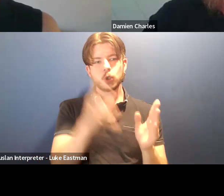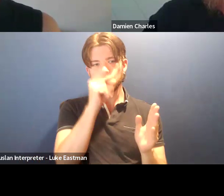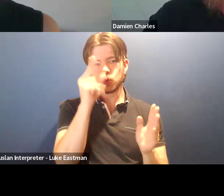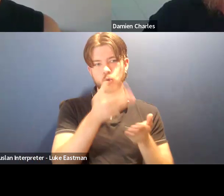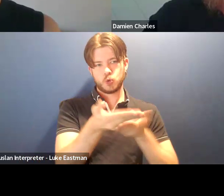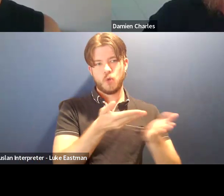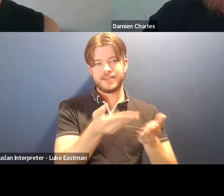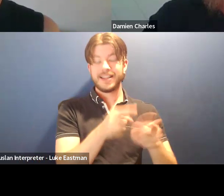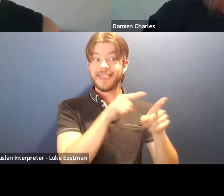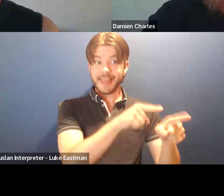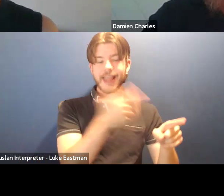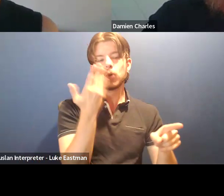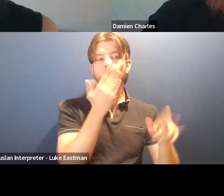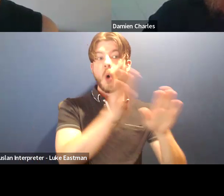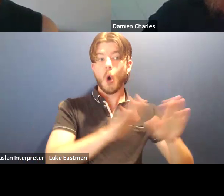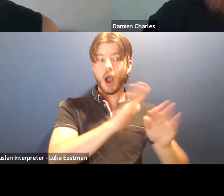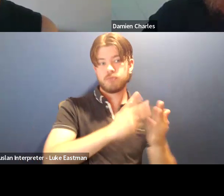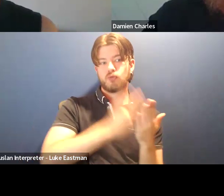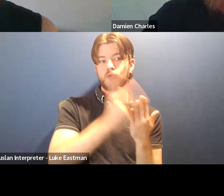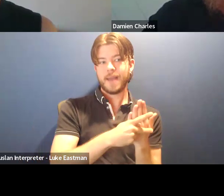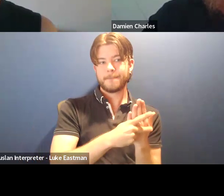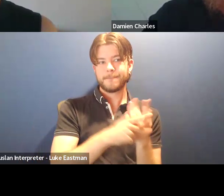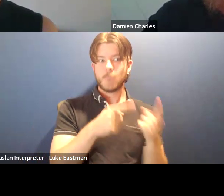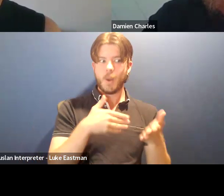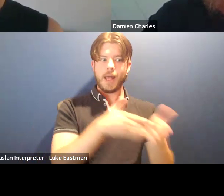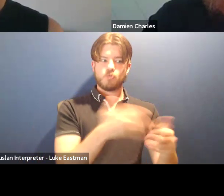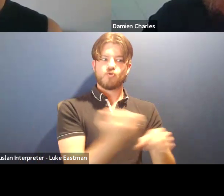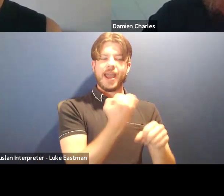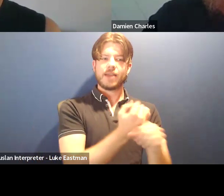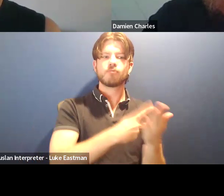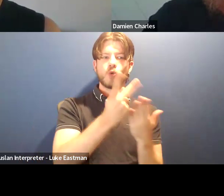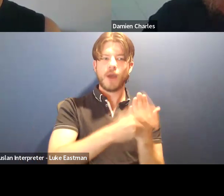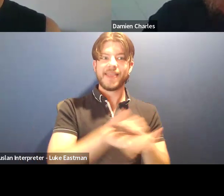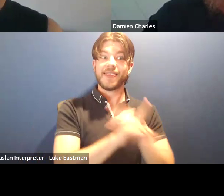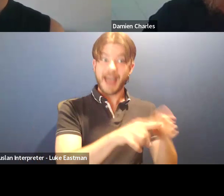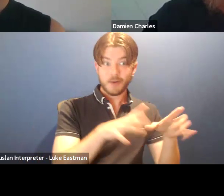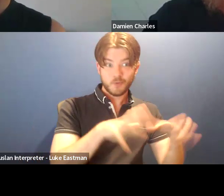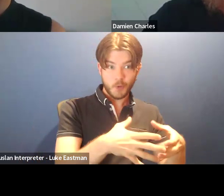holiday programs. I help create those in